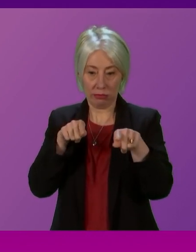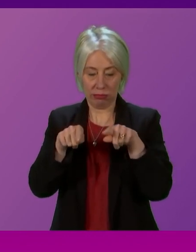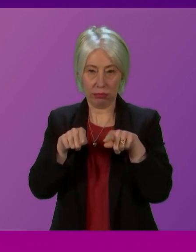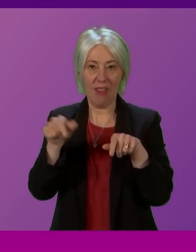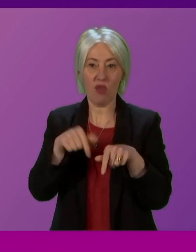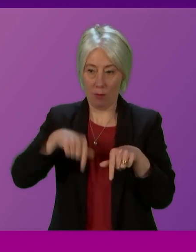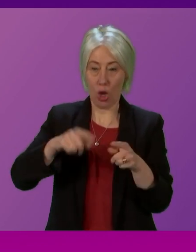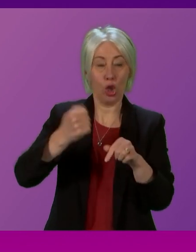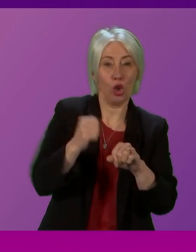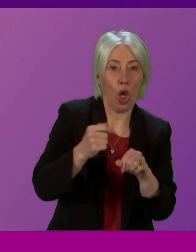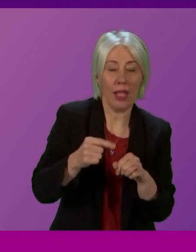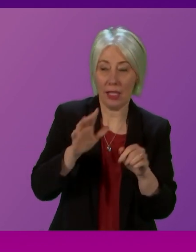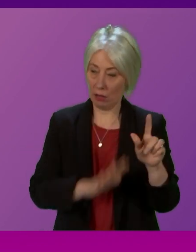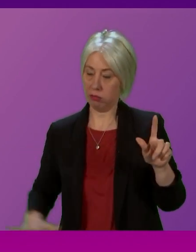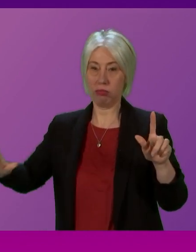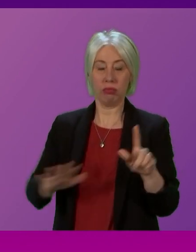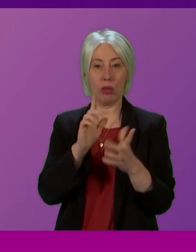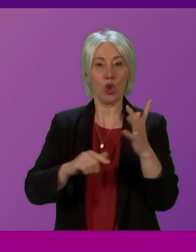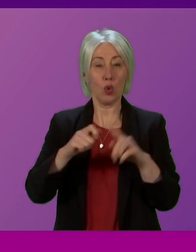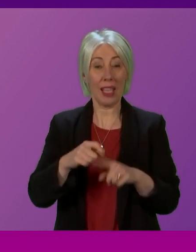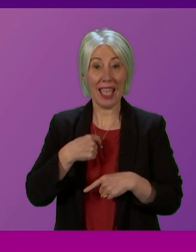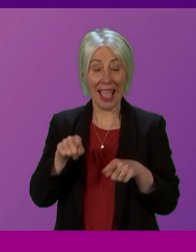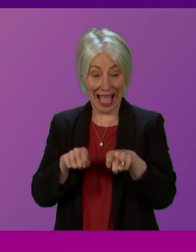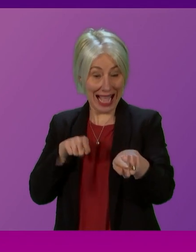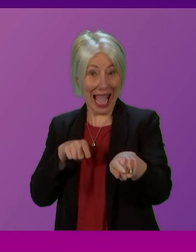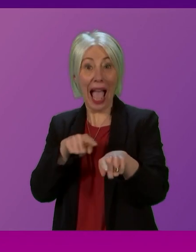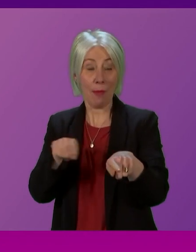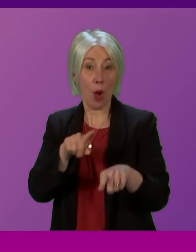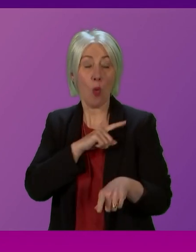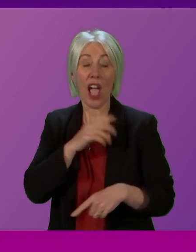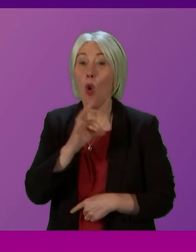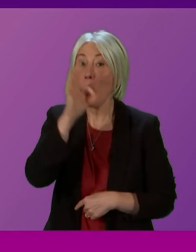That tax gap exists because we ask those who earn the most to pay a bit more.